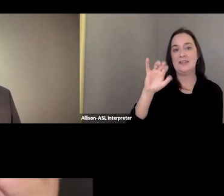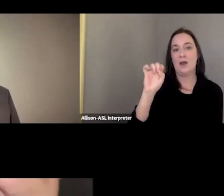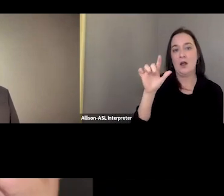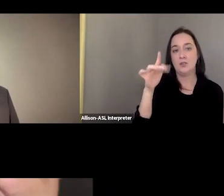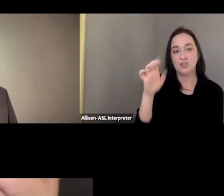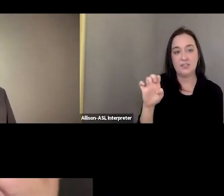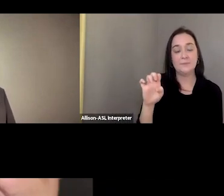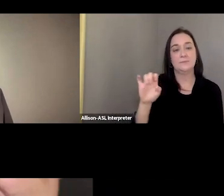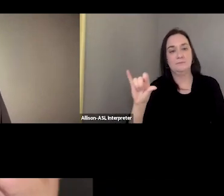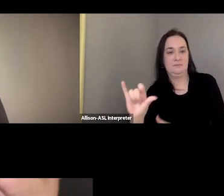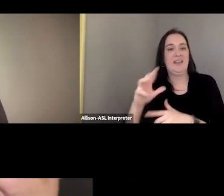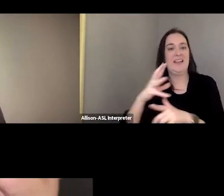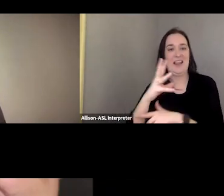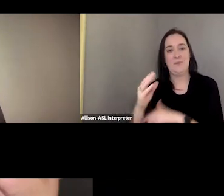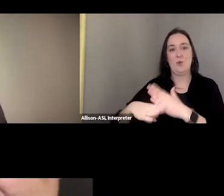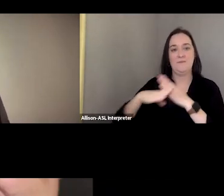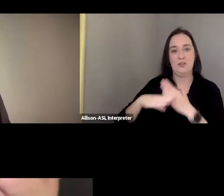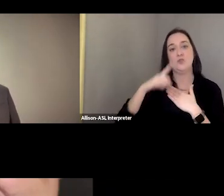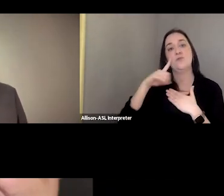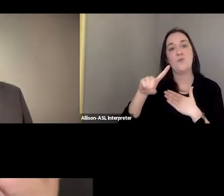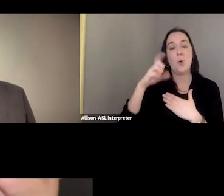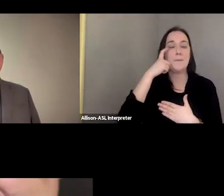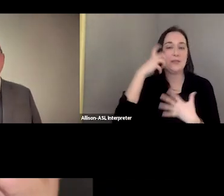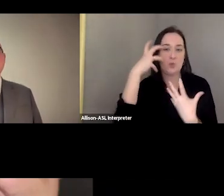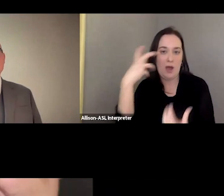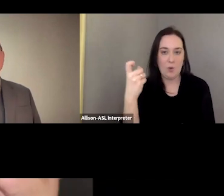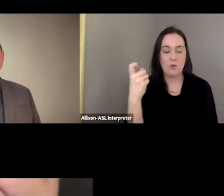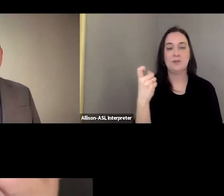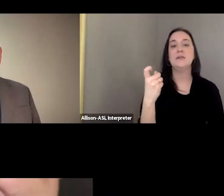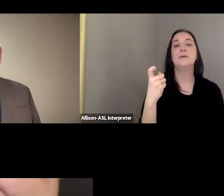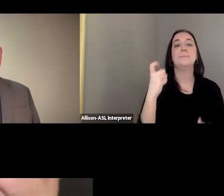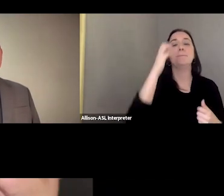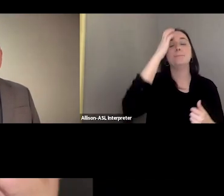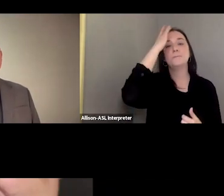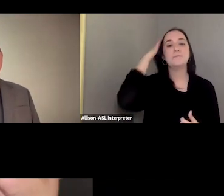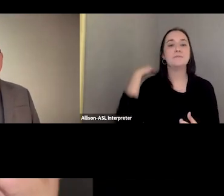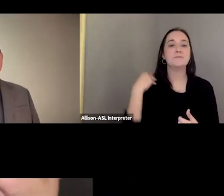I think that's how they got my recognition. I came to here at the Higher Inter, a previous speaker who came and talked on,